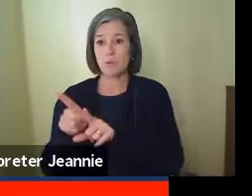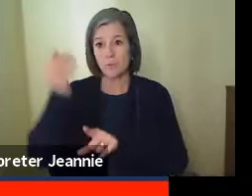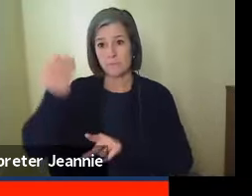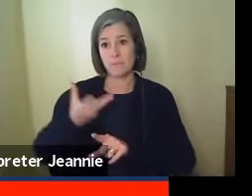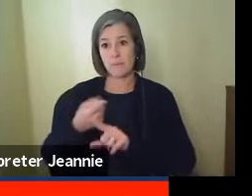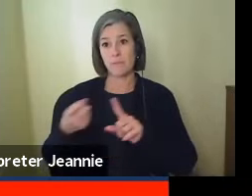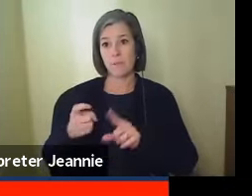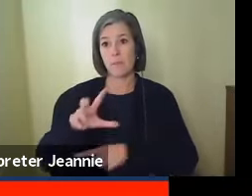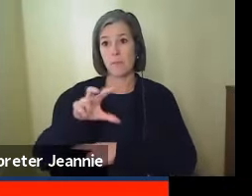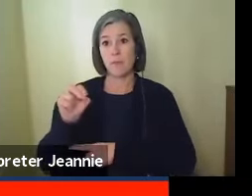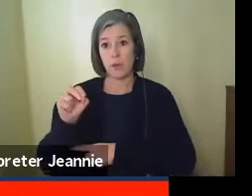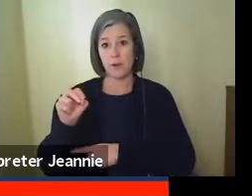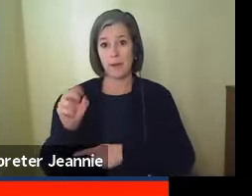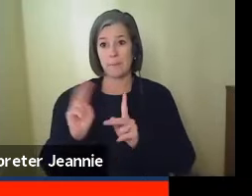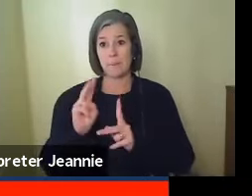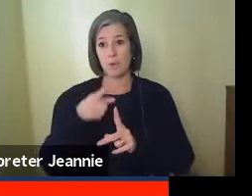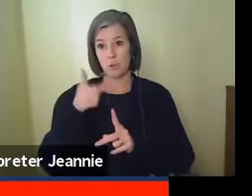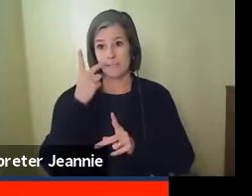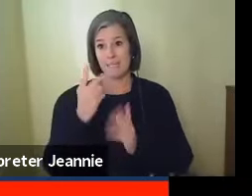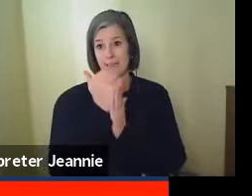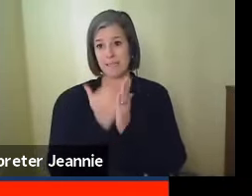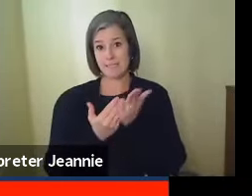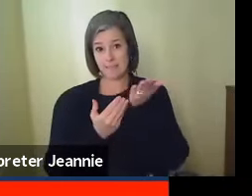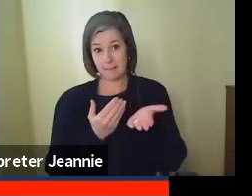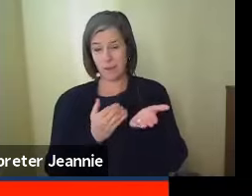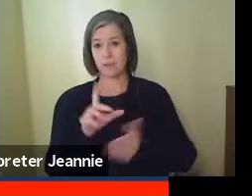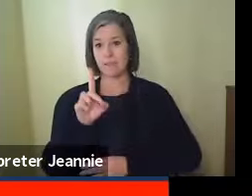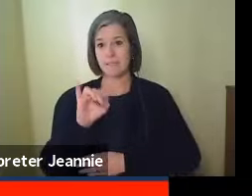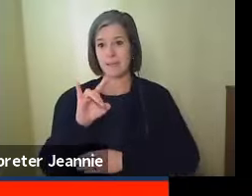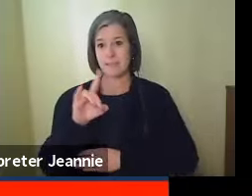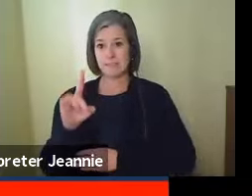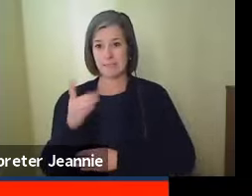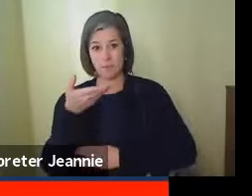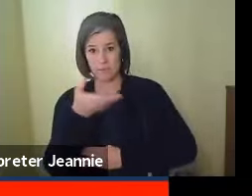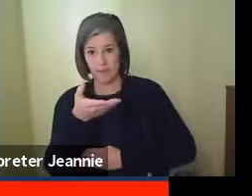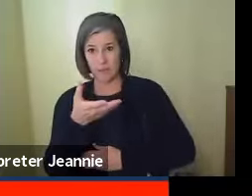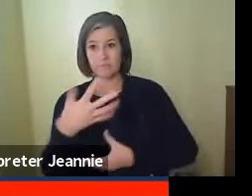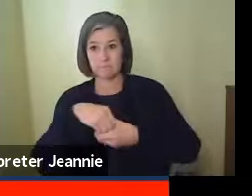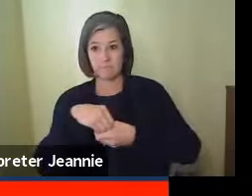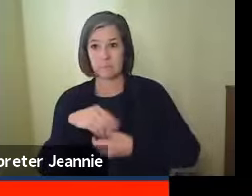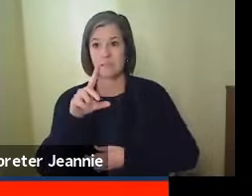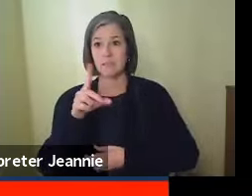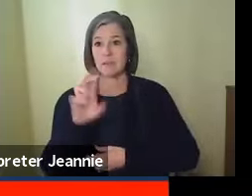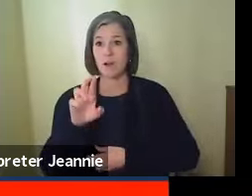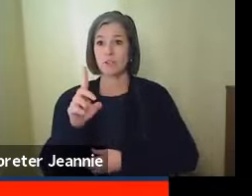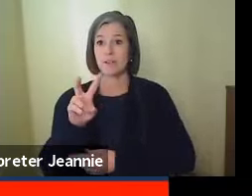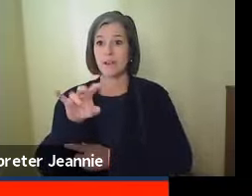stakeholders you see here and DIDD is among them and Dr. Davis joins us every other week to talk